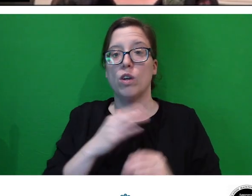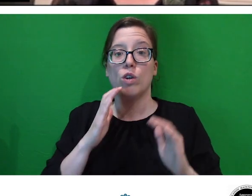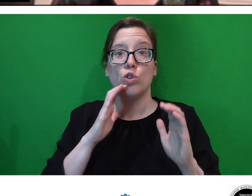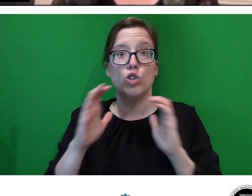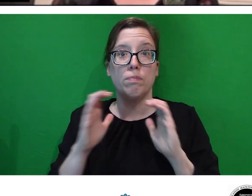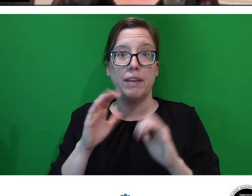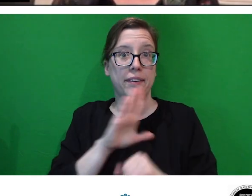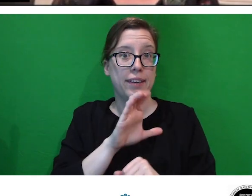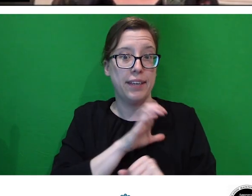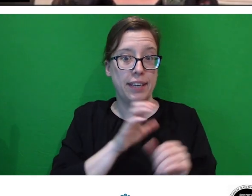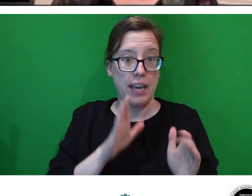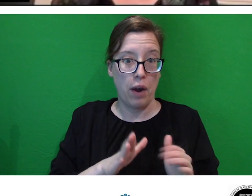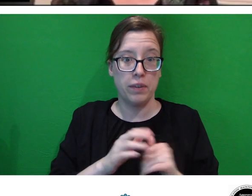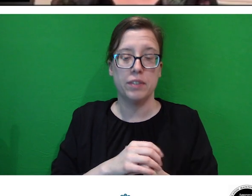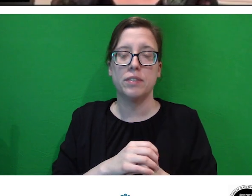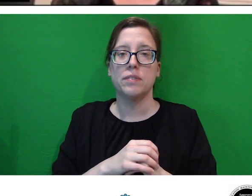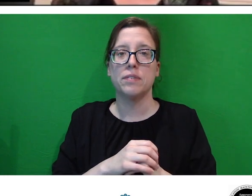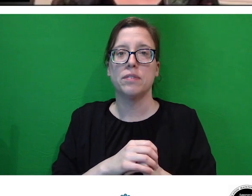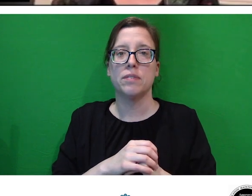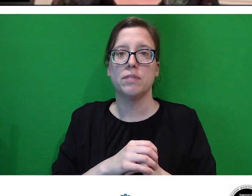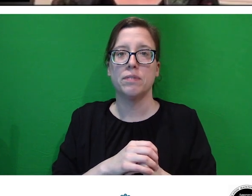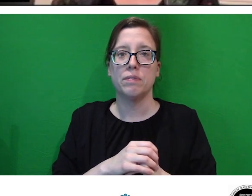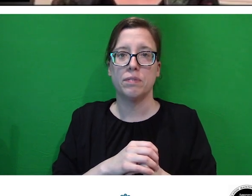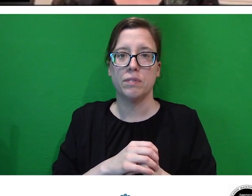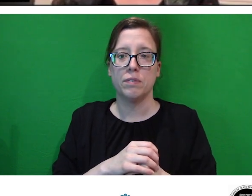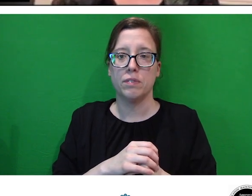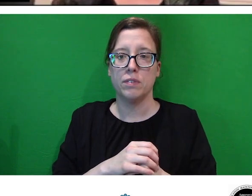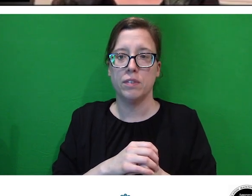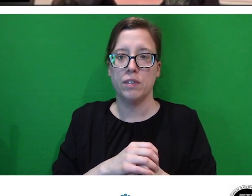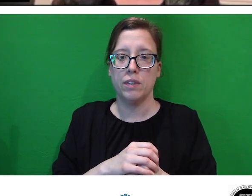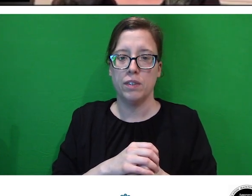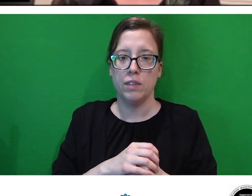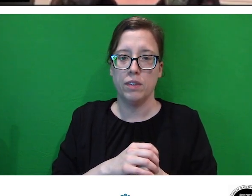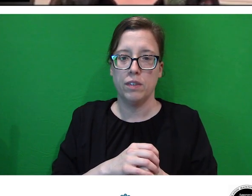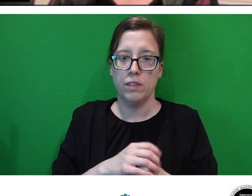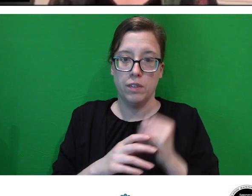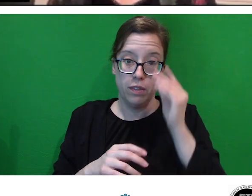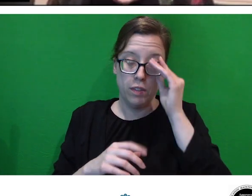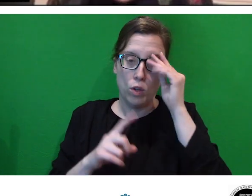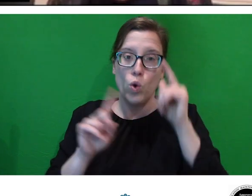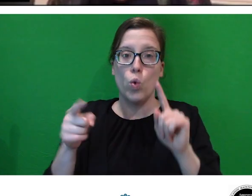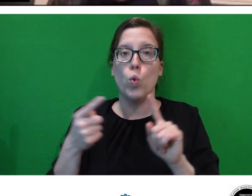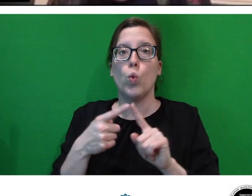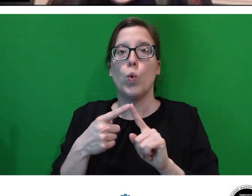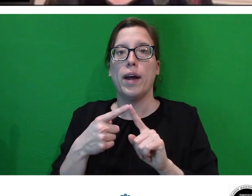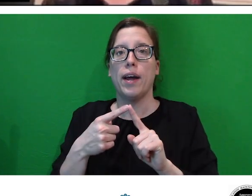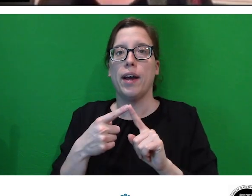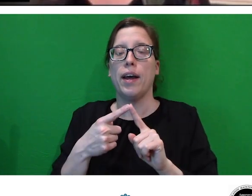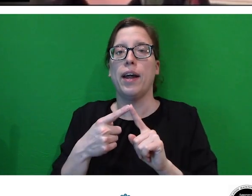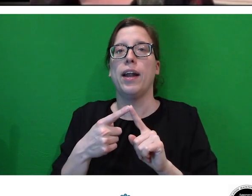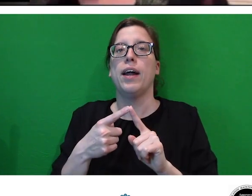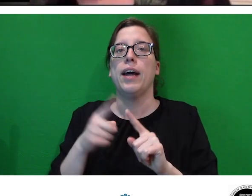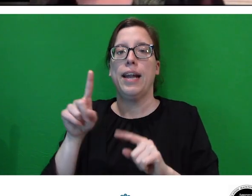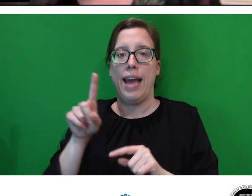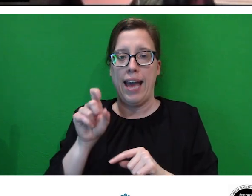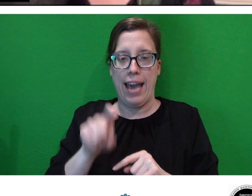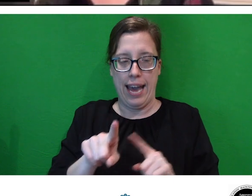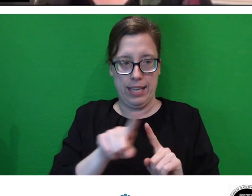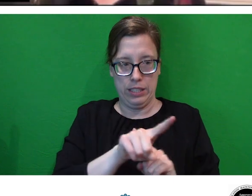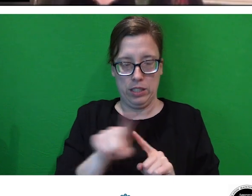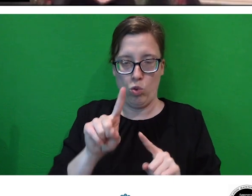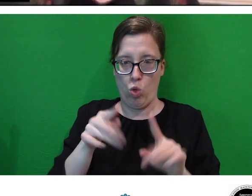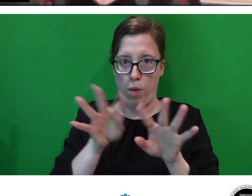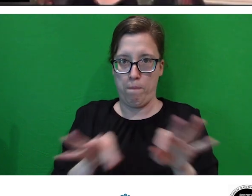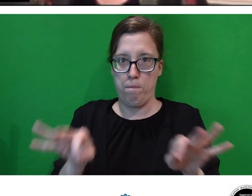and kids. Don't forget peers, all right? Communication characteristics.